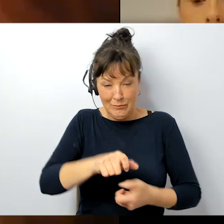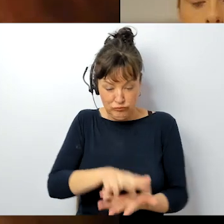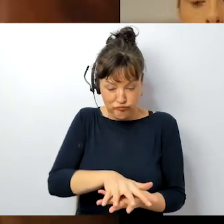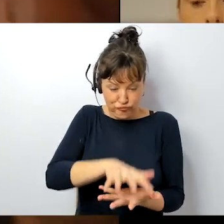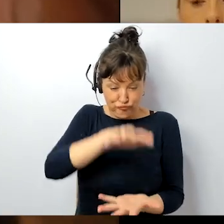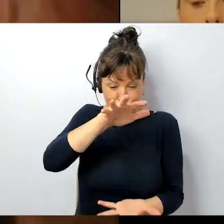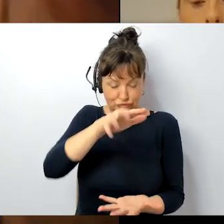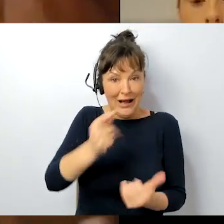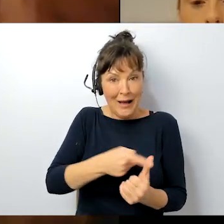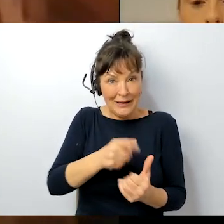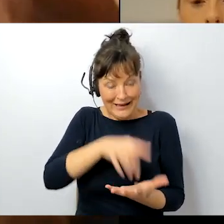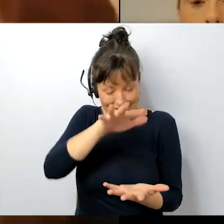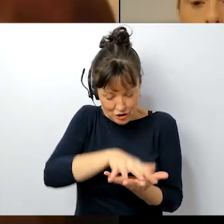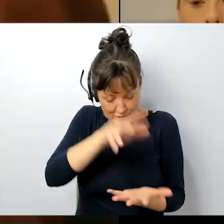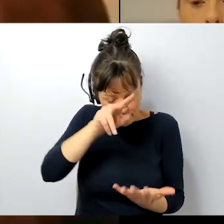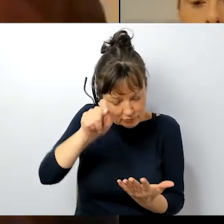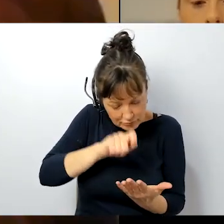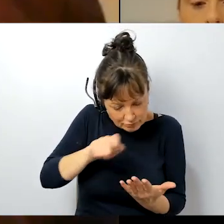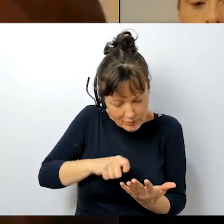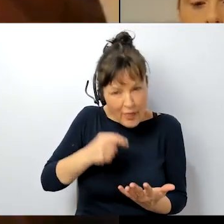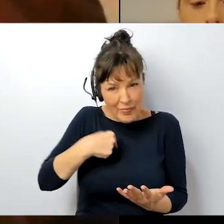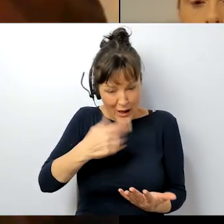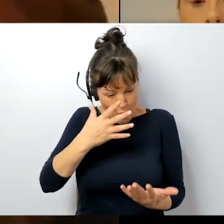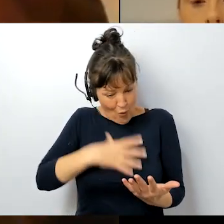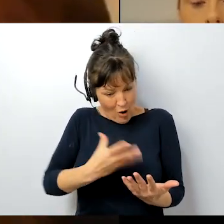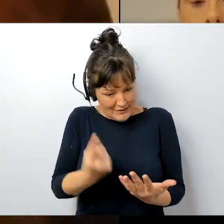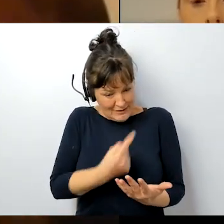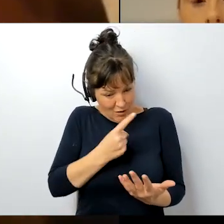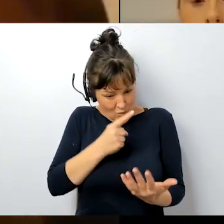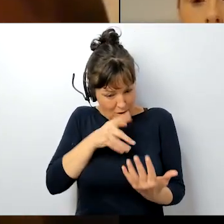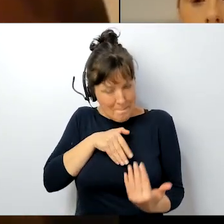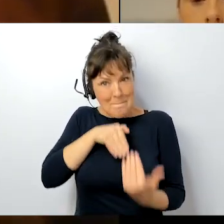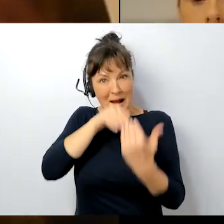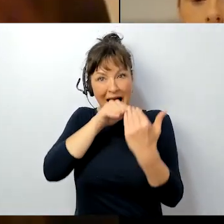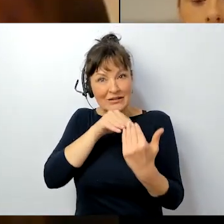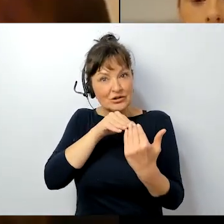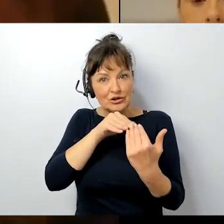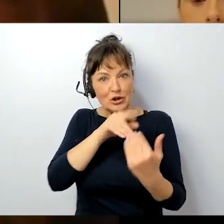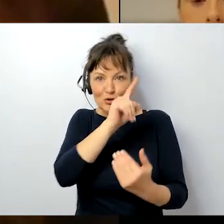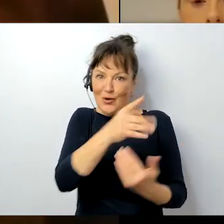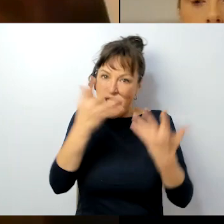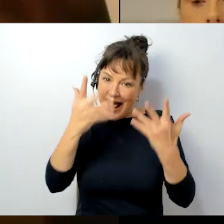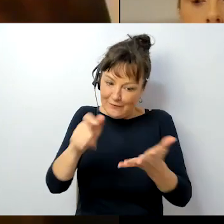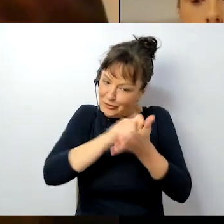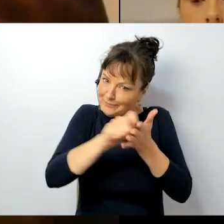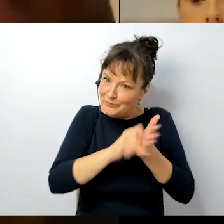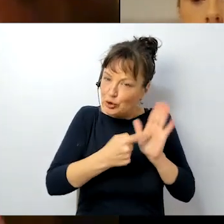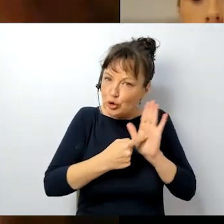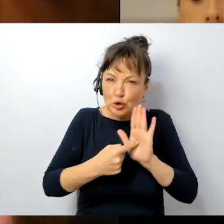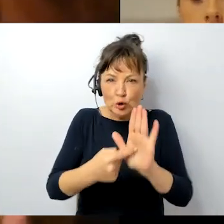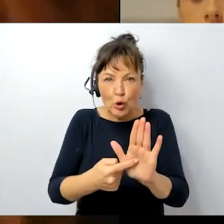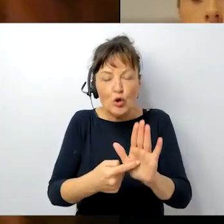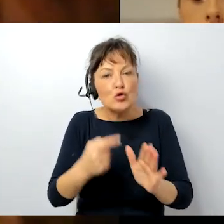real person because when these people are reading these applications, they want to find someone that